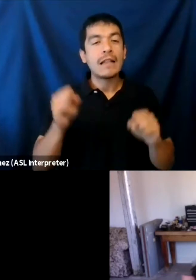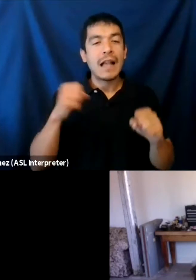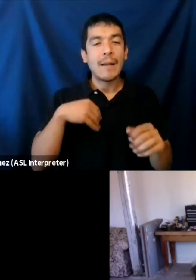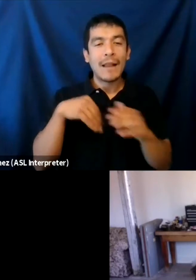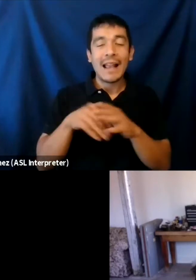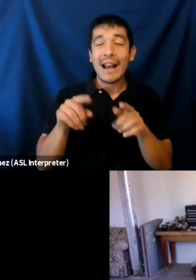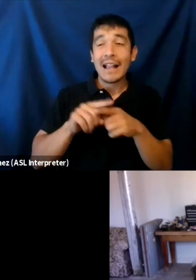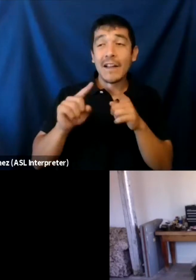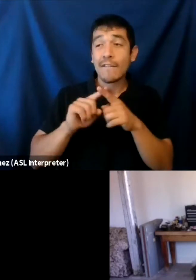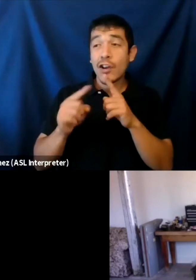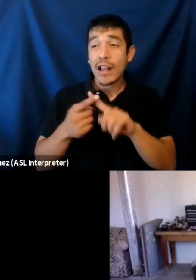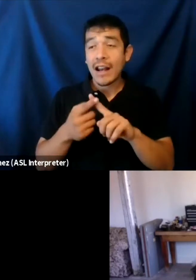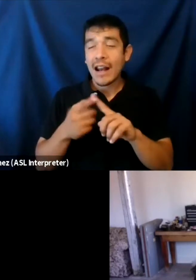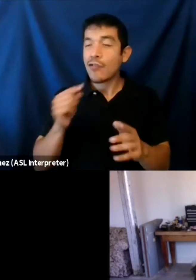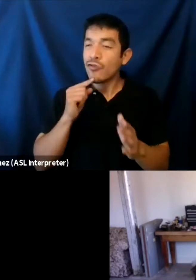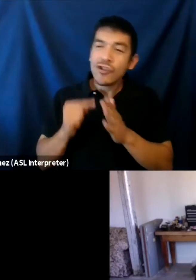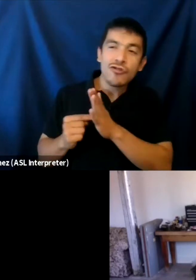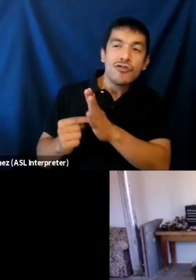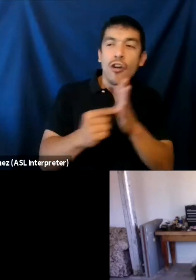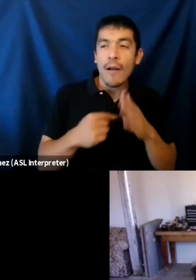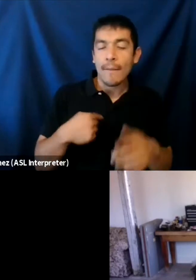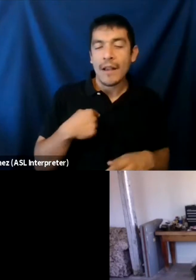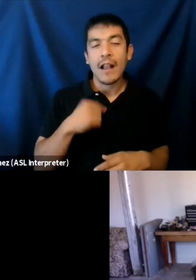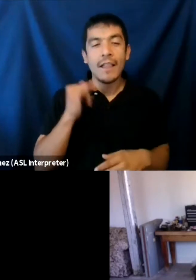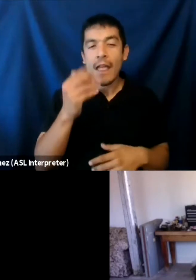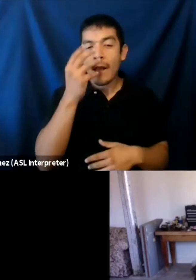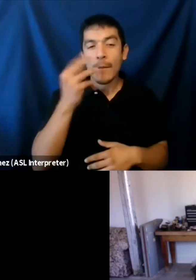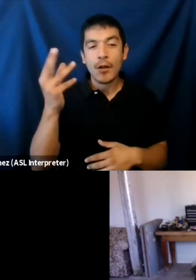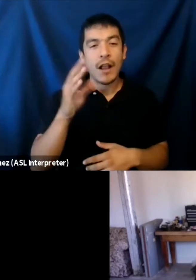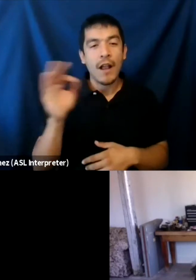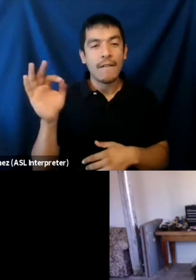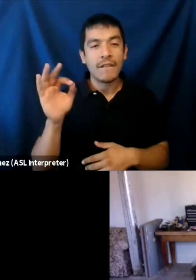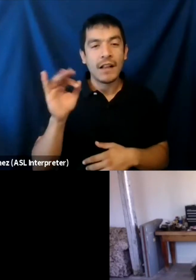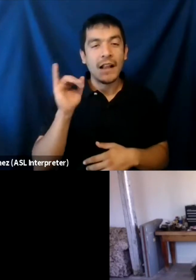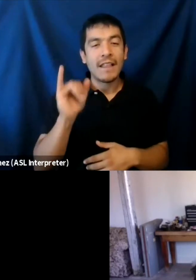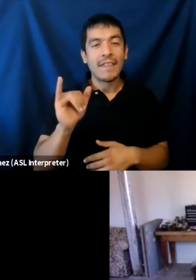and just really showing me like the beauty of that city where I was.